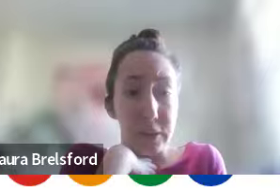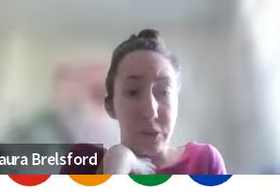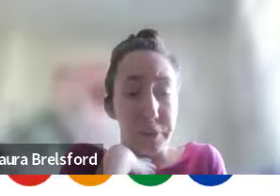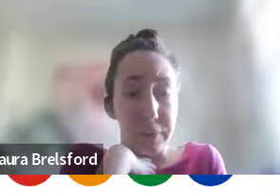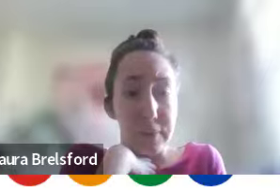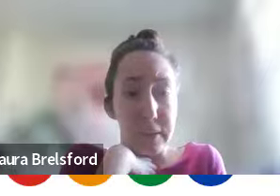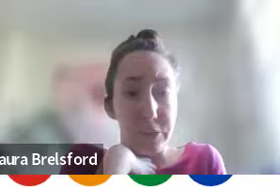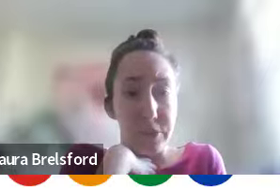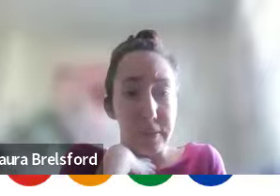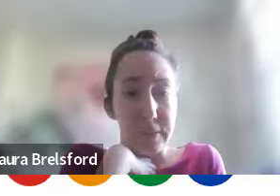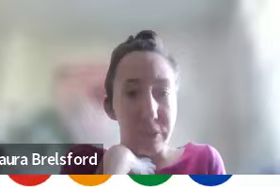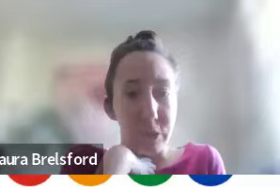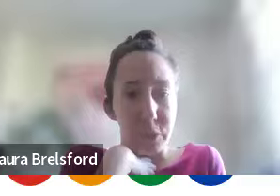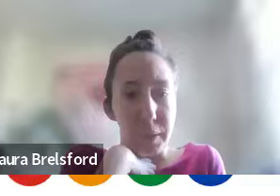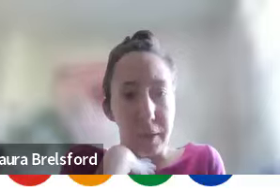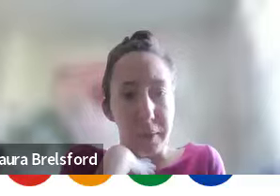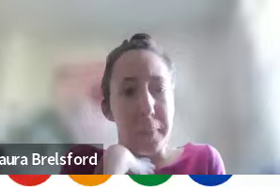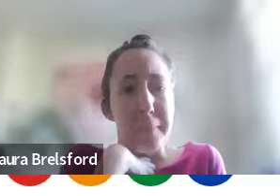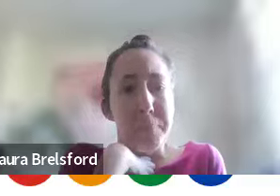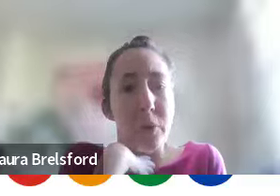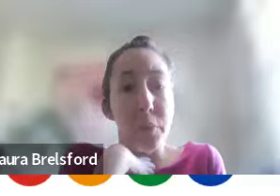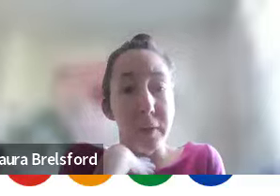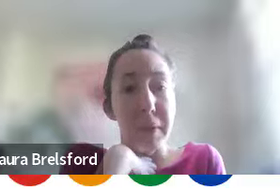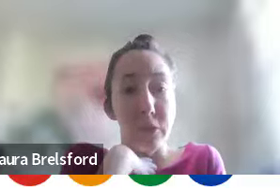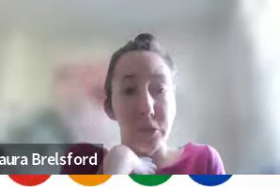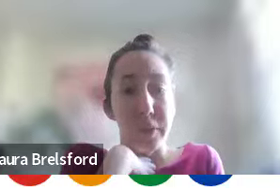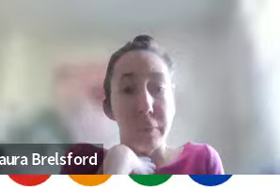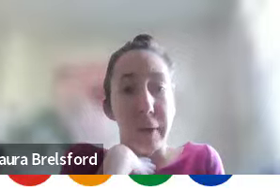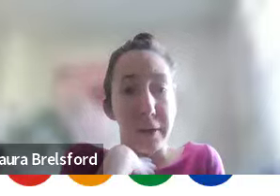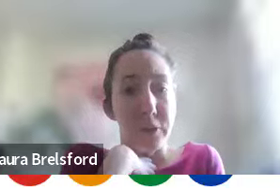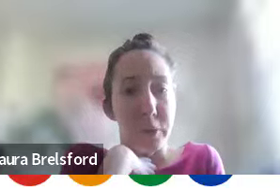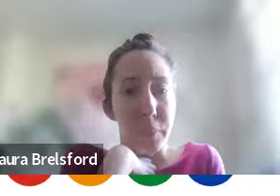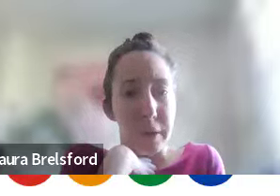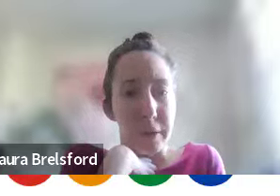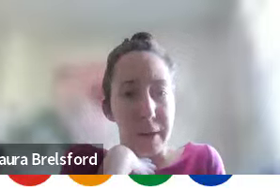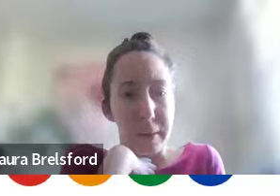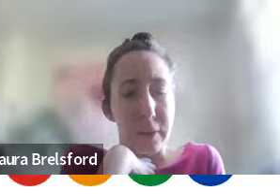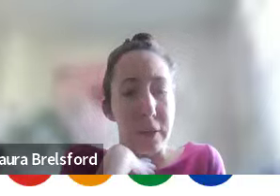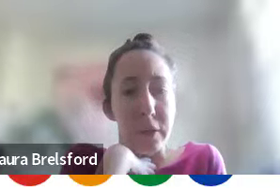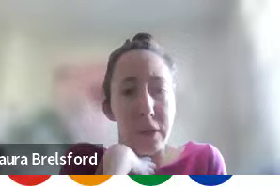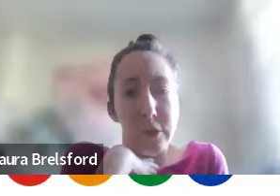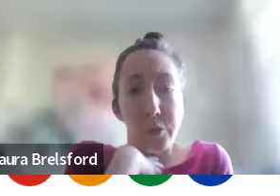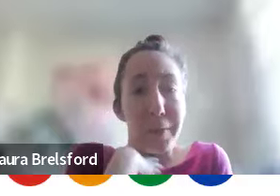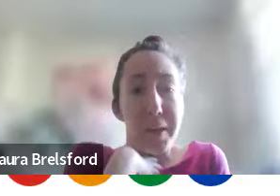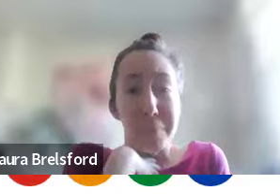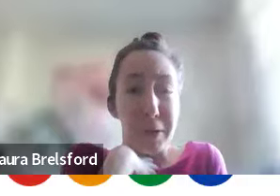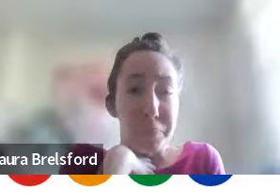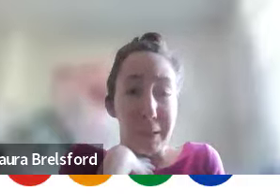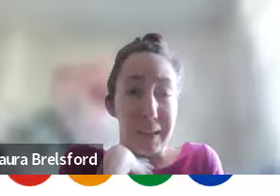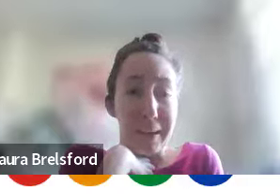LOOK AT THE WWW.SAT. WEBSITE. BEFORE SIGNAGE AROUND THE STATION TO SEE IF THERE IS A WAY